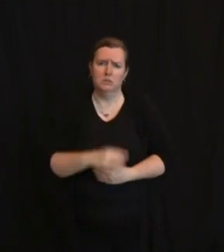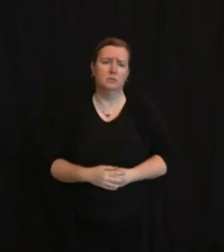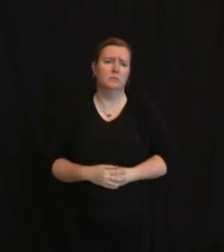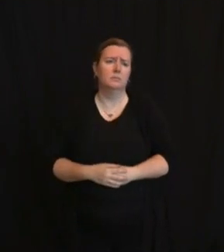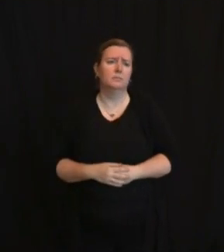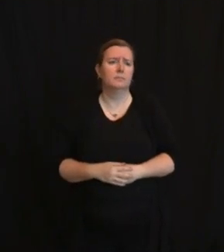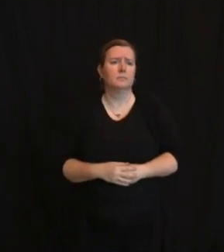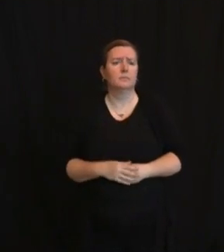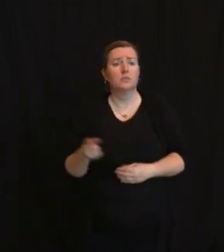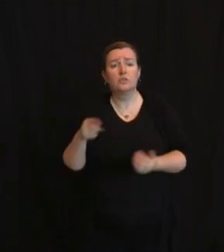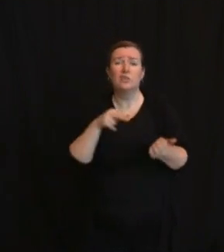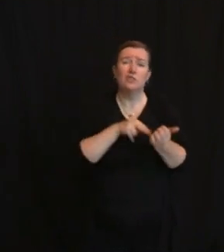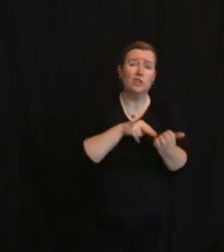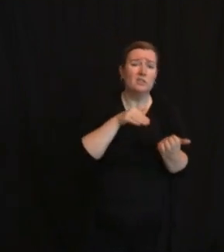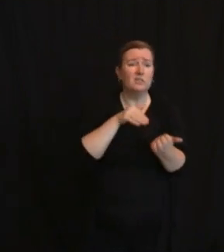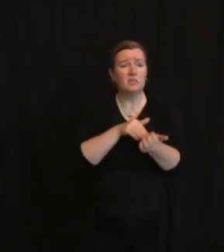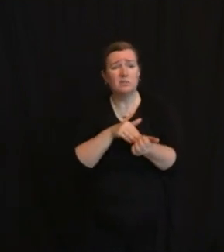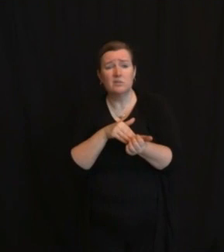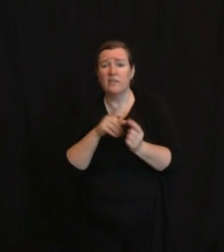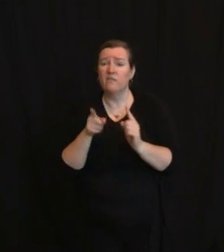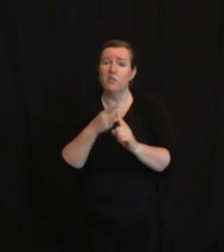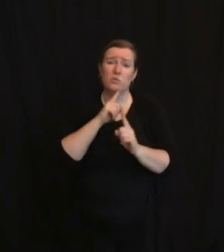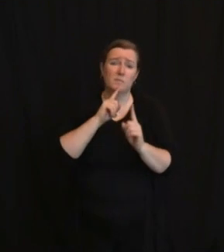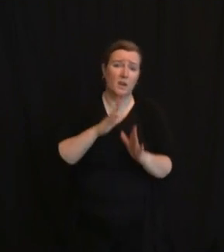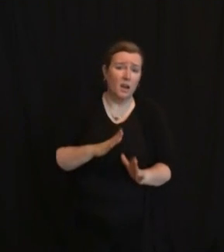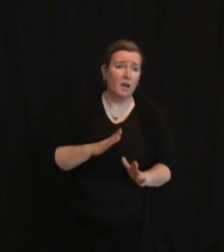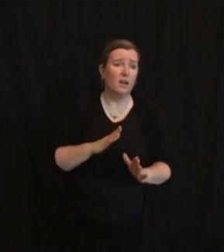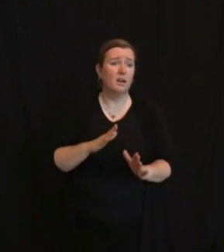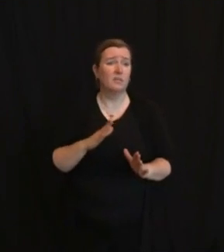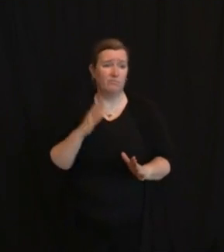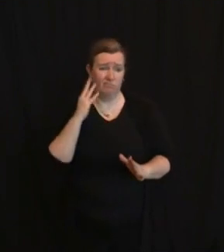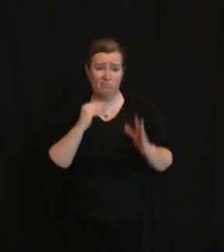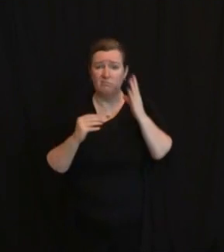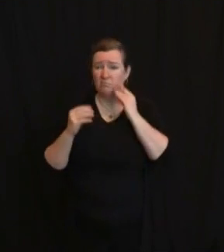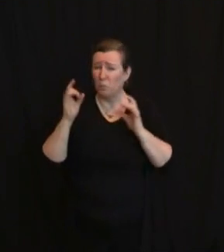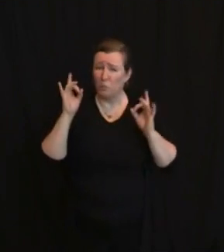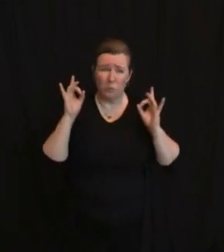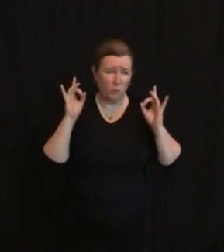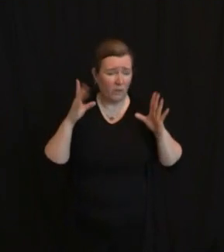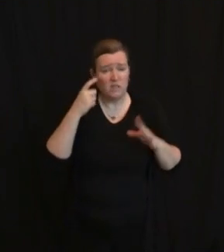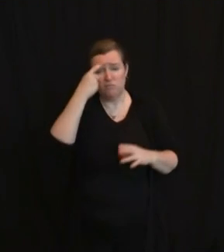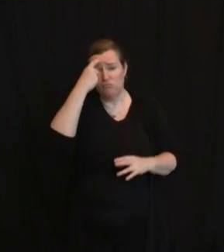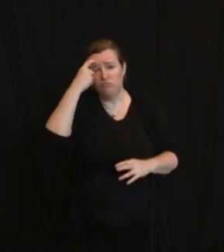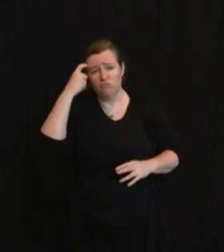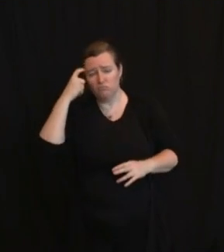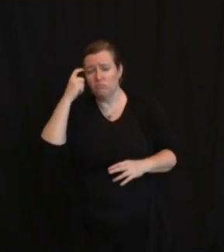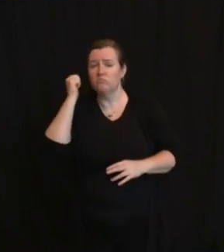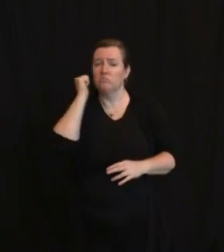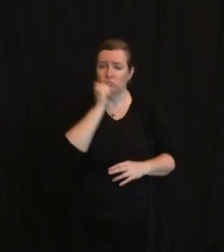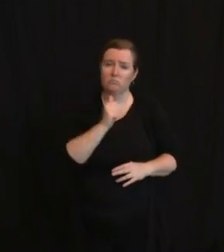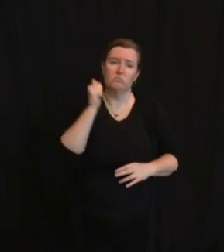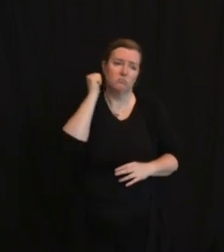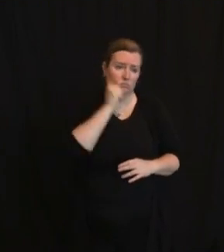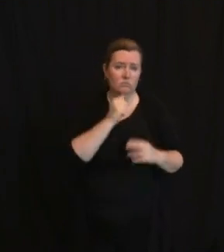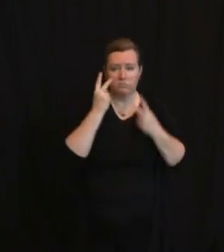CHRONIC CONDITIONS. ESSENTIAL WORKERS SUCH AS HEALTH CARE AND FIRST